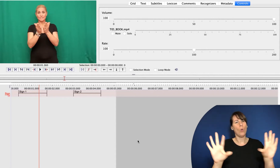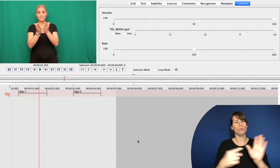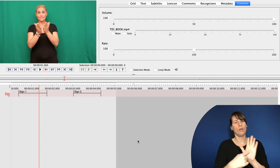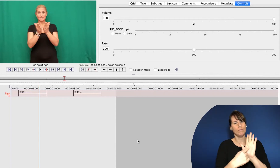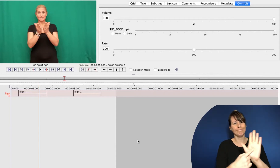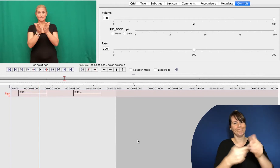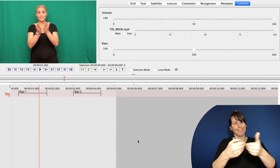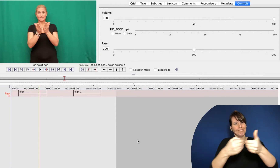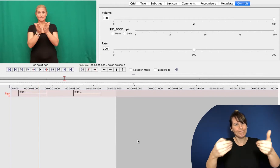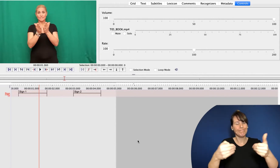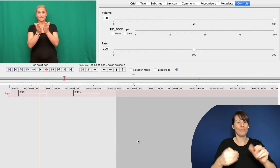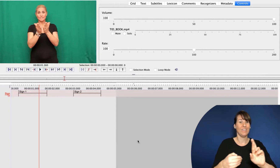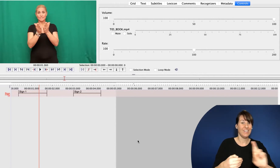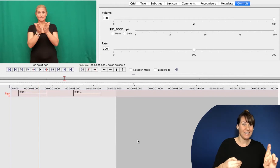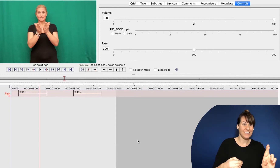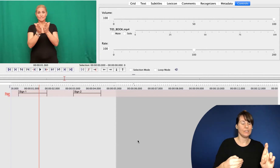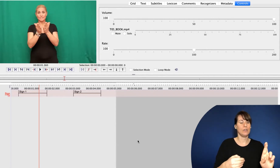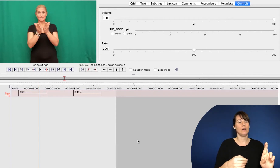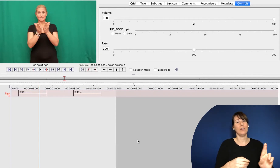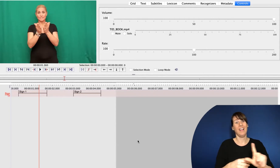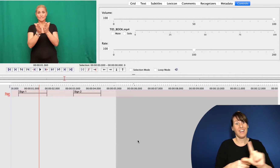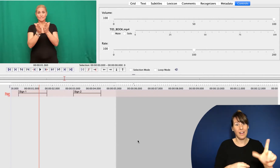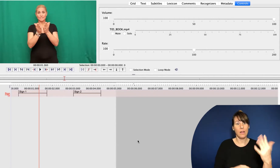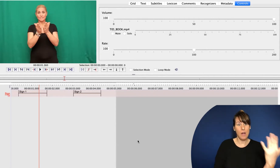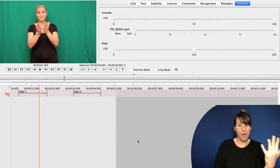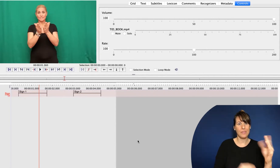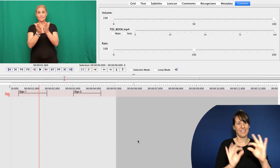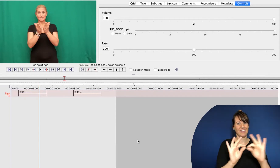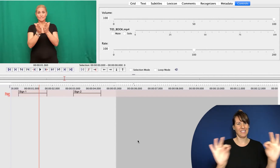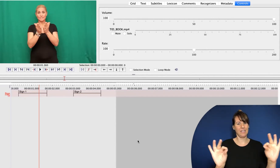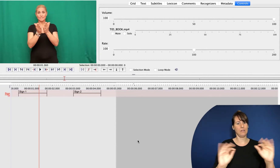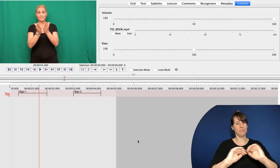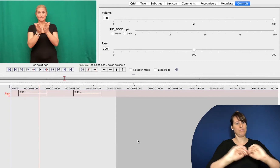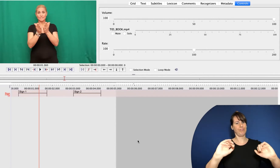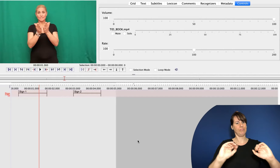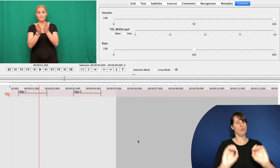and use that type for both left hand tier and the right hand tier.